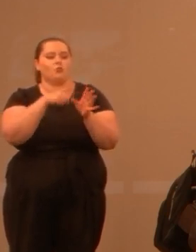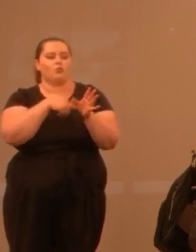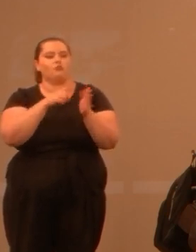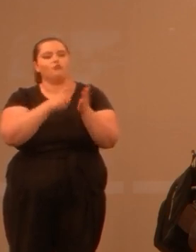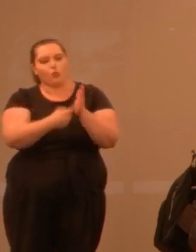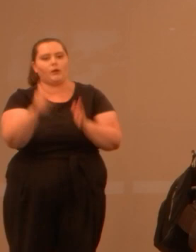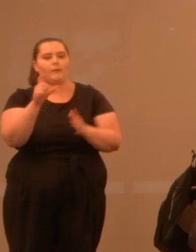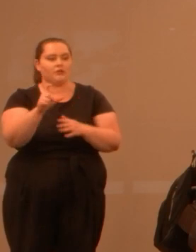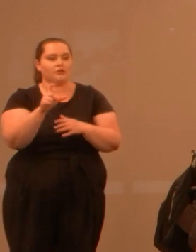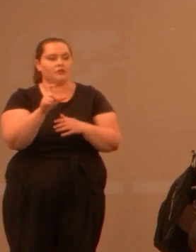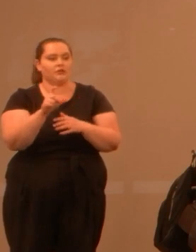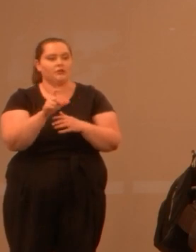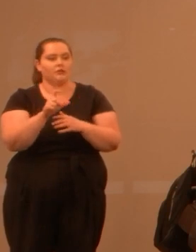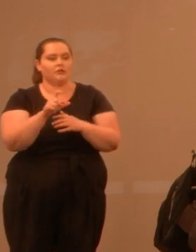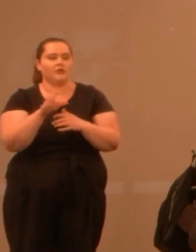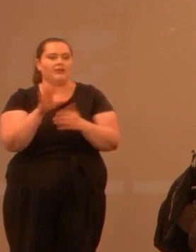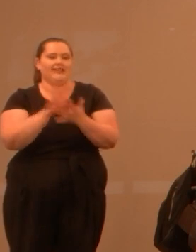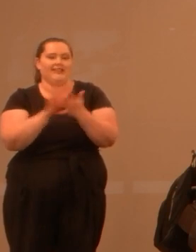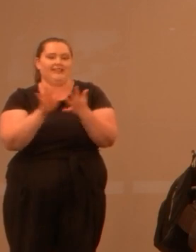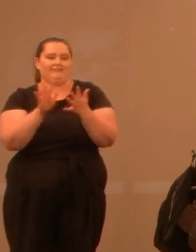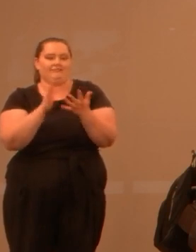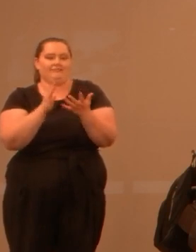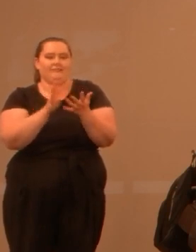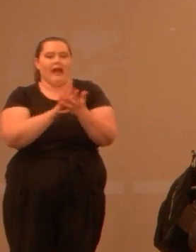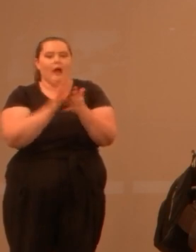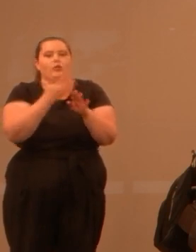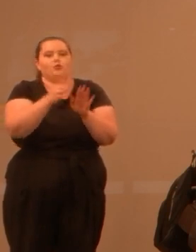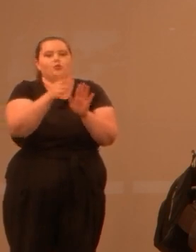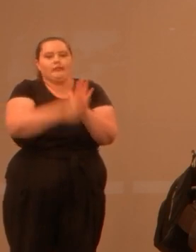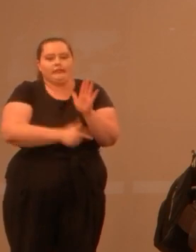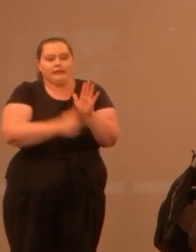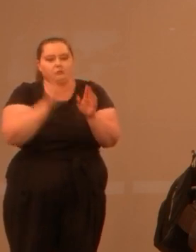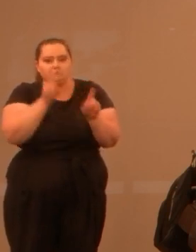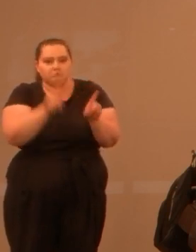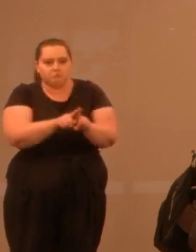of that looks towards the new legislation that we want to bring forward next year